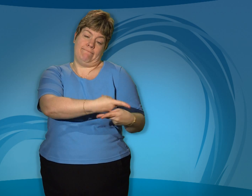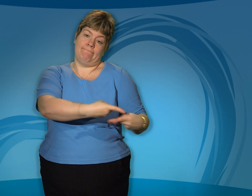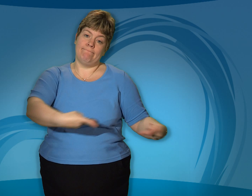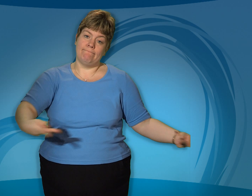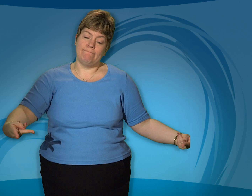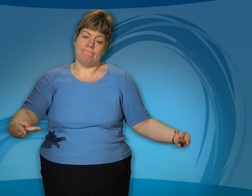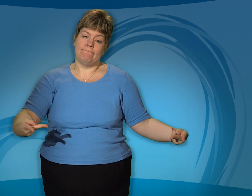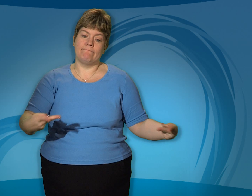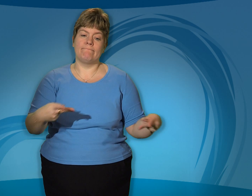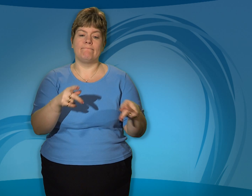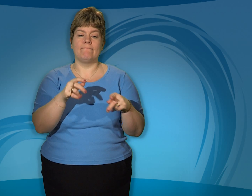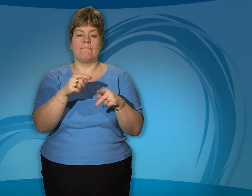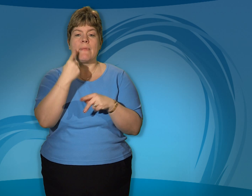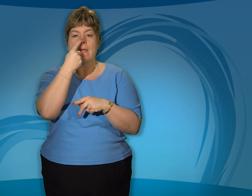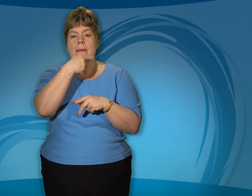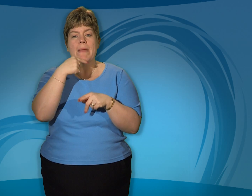lying on your left side.